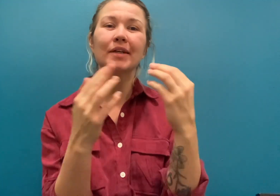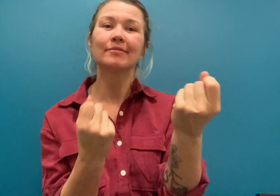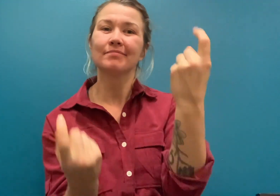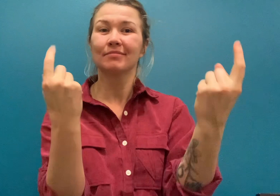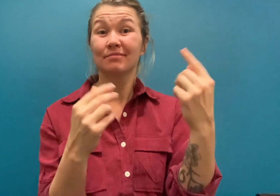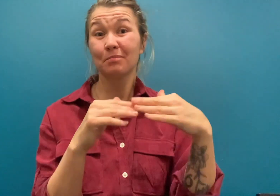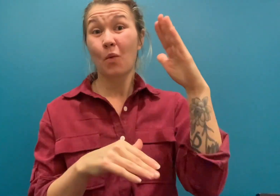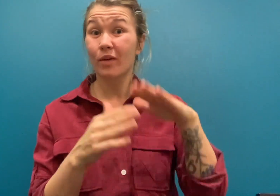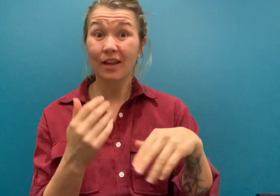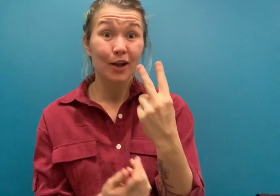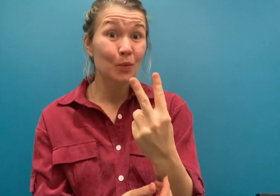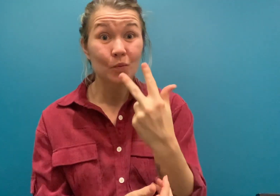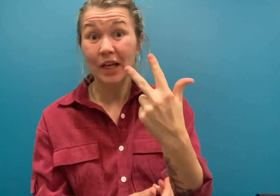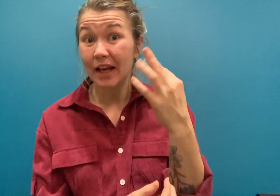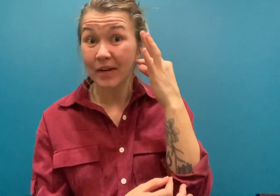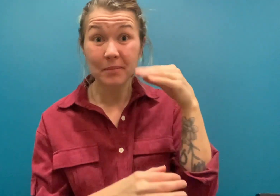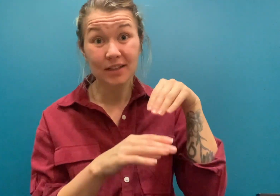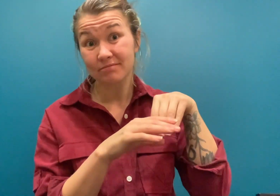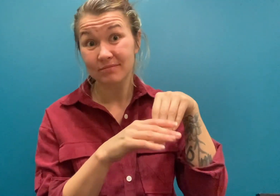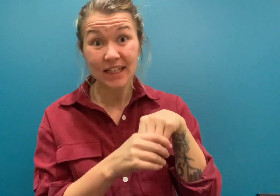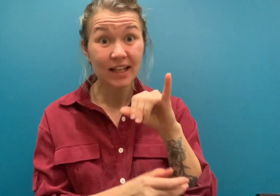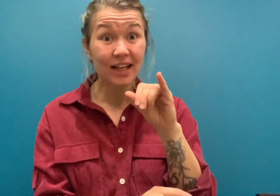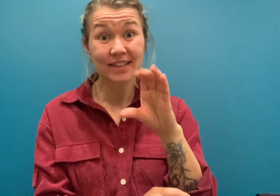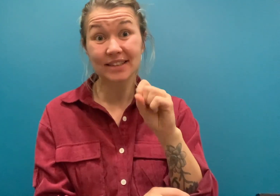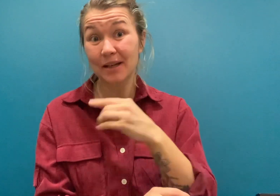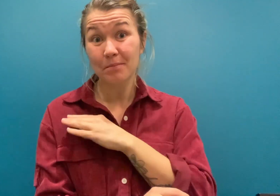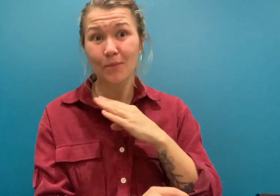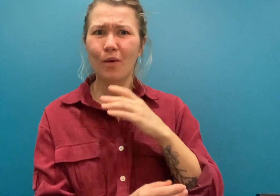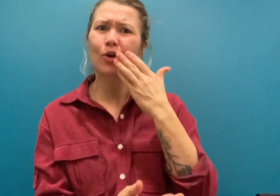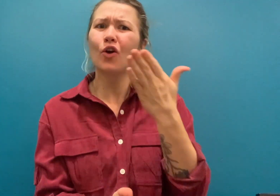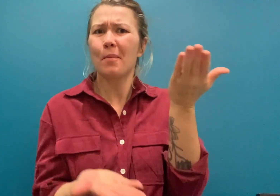hope to see more, at least 2 or 3 females on the ICSD board